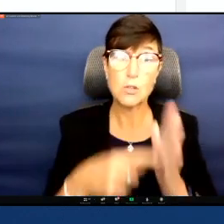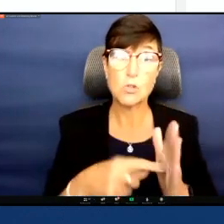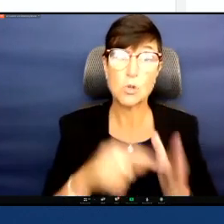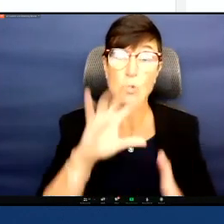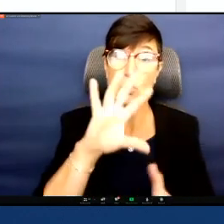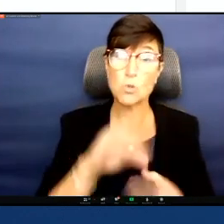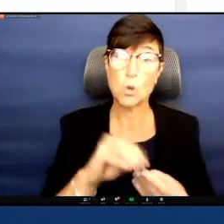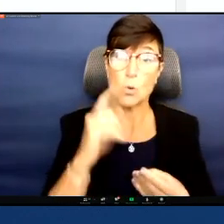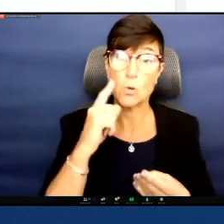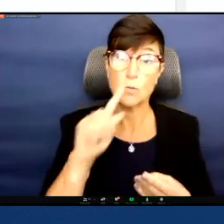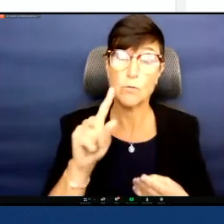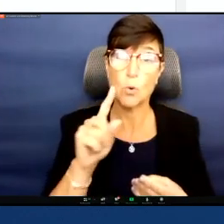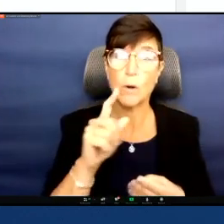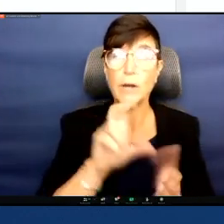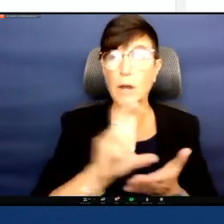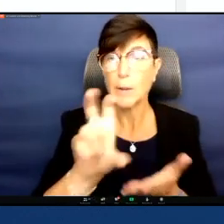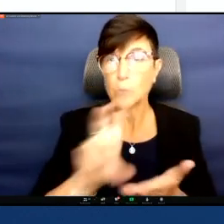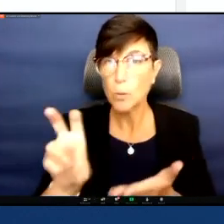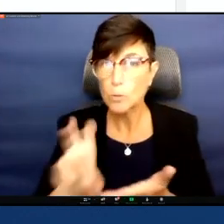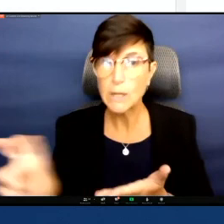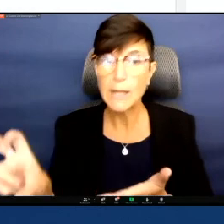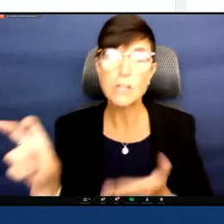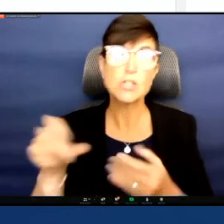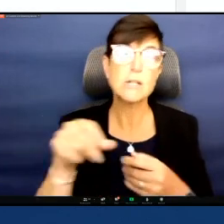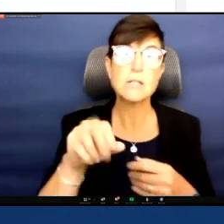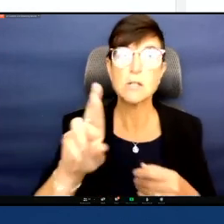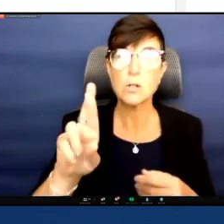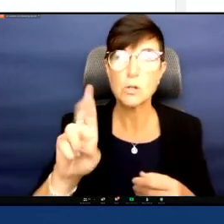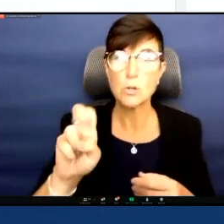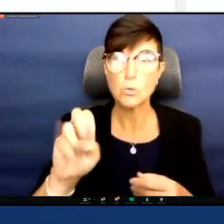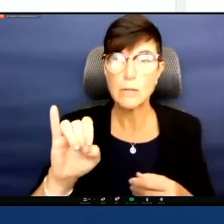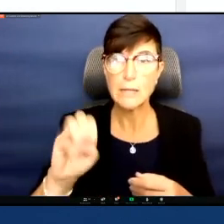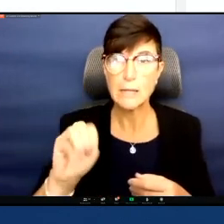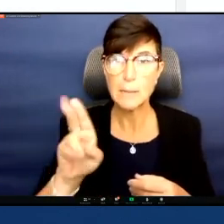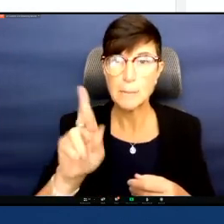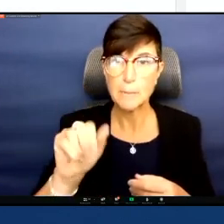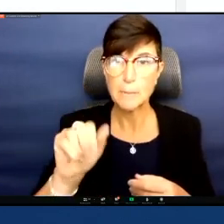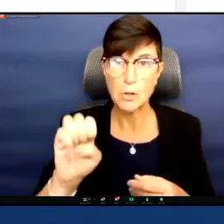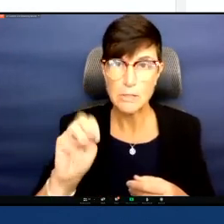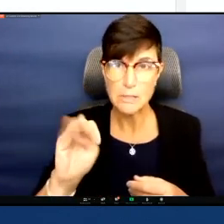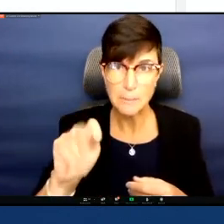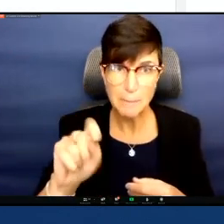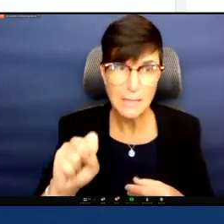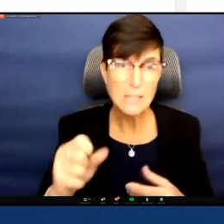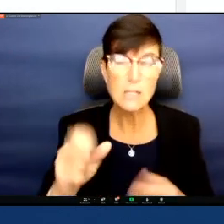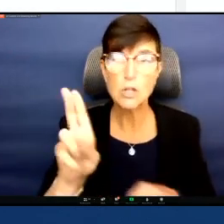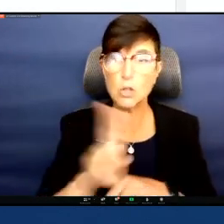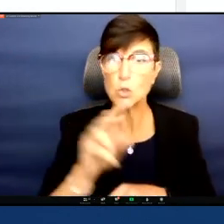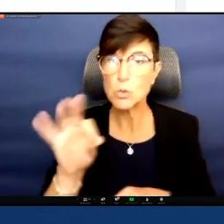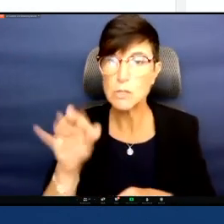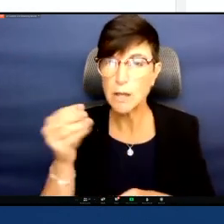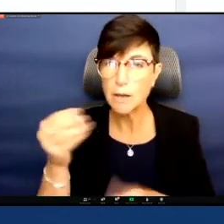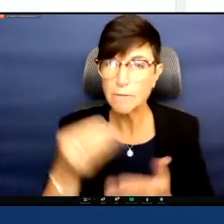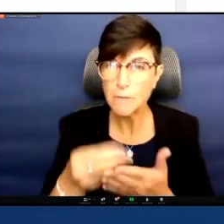revenues and reimbursements and use of fund balance. The tabs at the top, which are outlined in Green